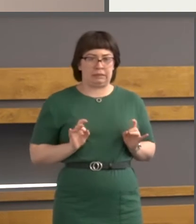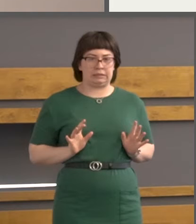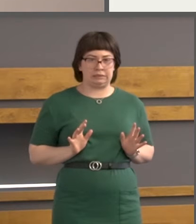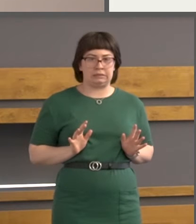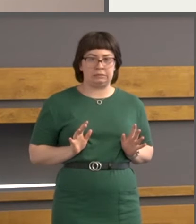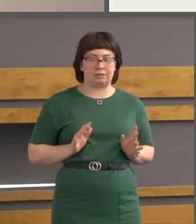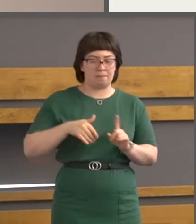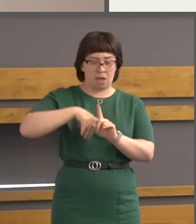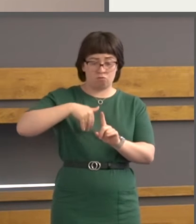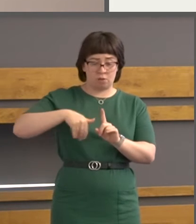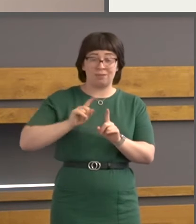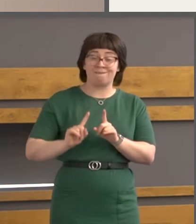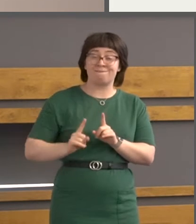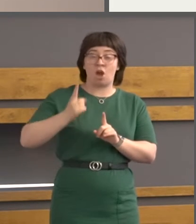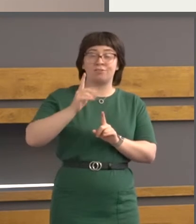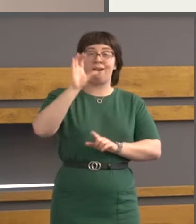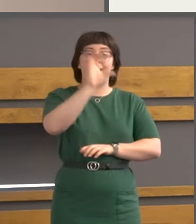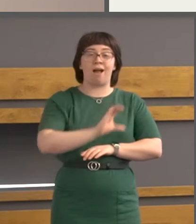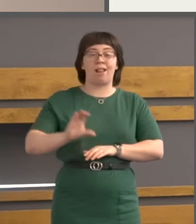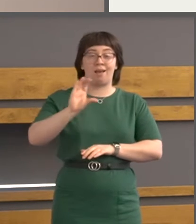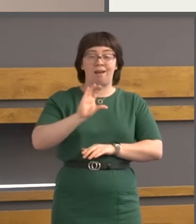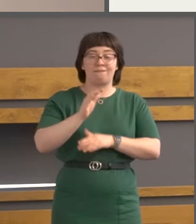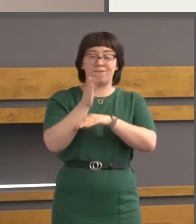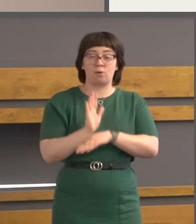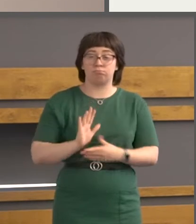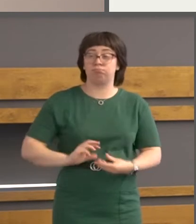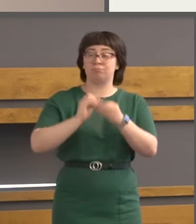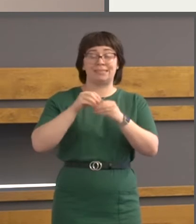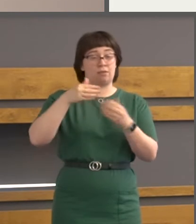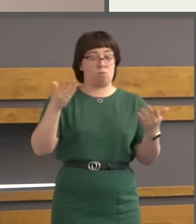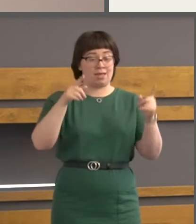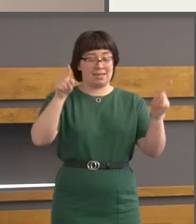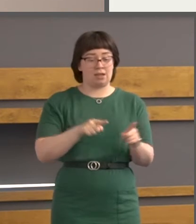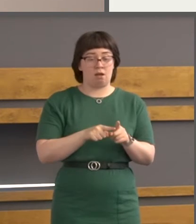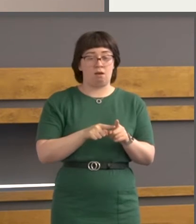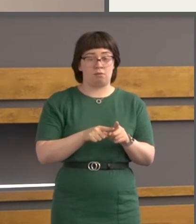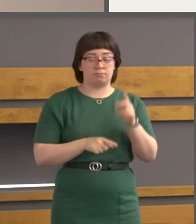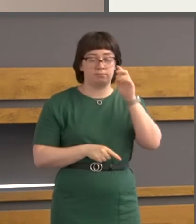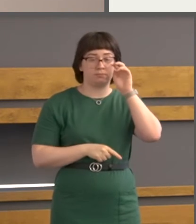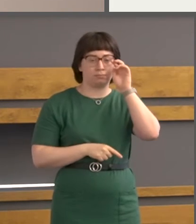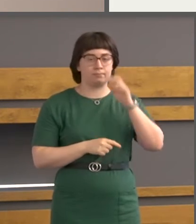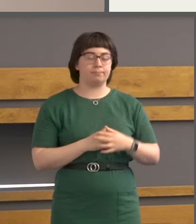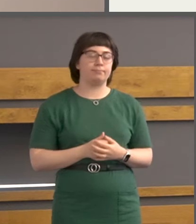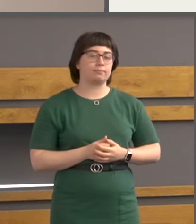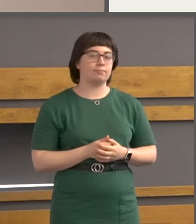the film was the first technicolor film to be made in India, with filmmakers like Satyajit Ray working on that.